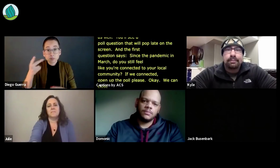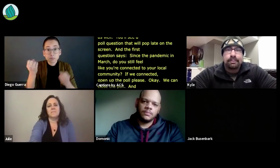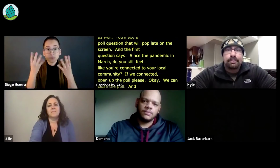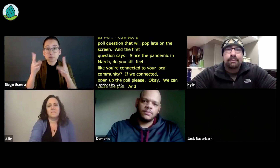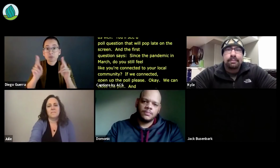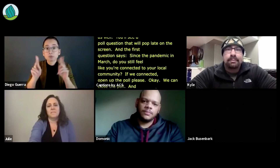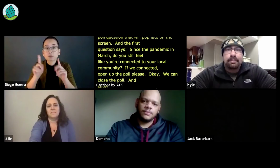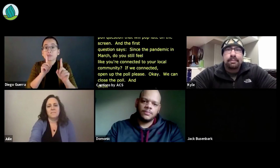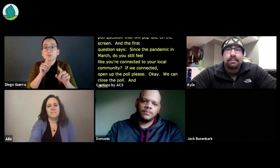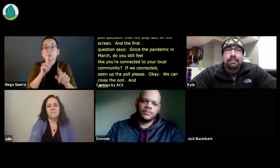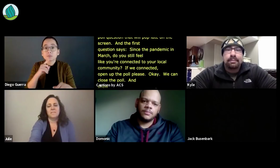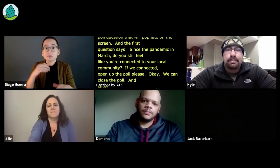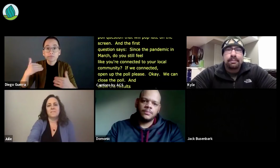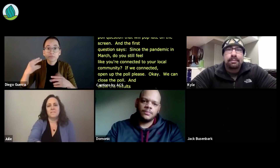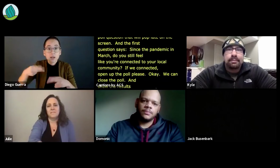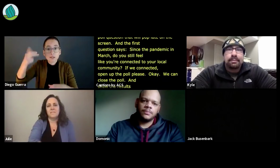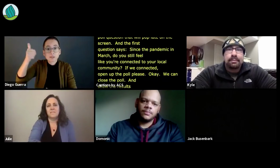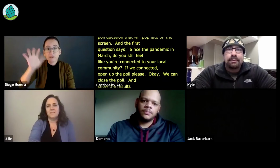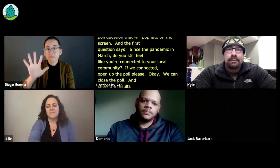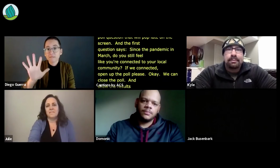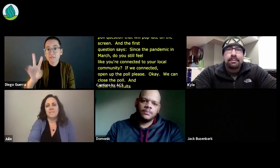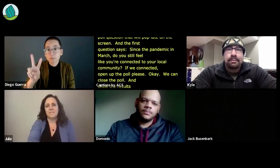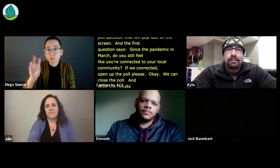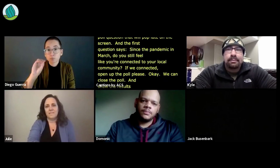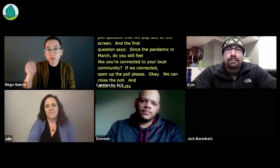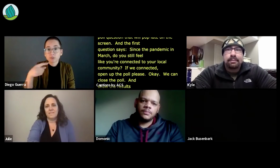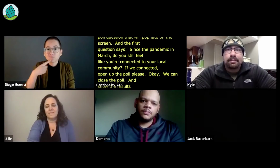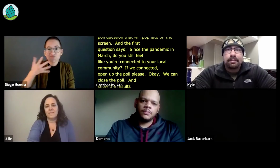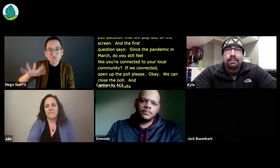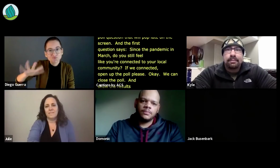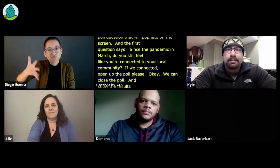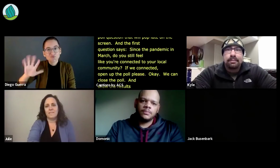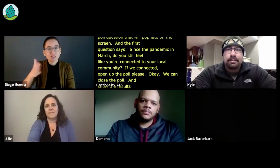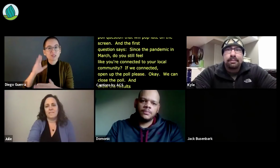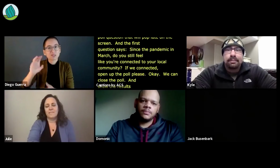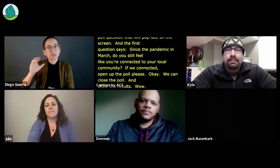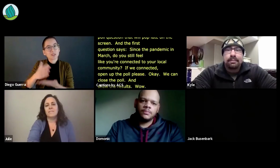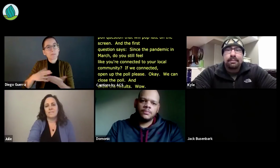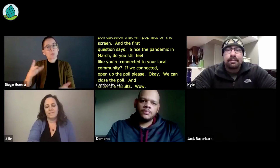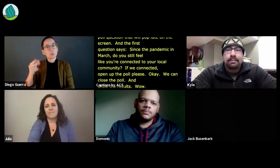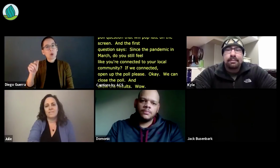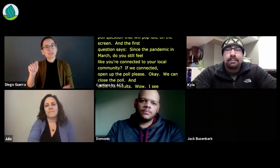Wow, I see a lot of responses, 52% in the somewhat category.